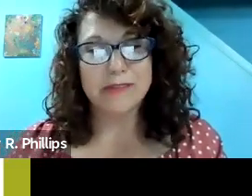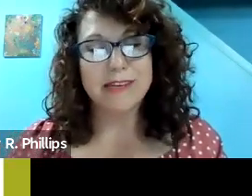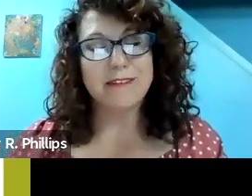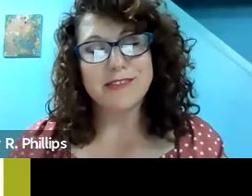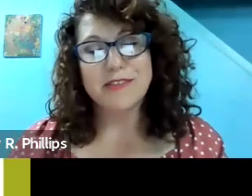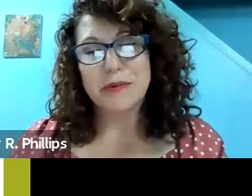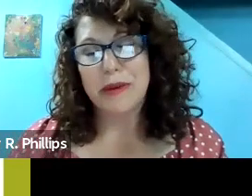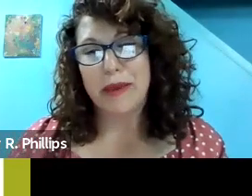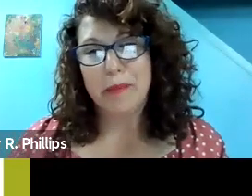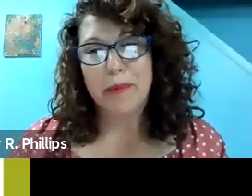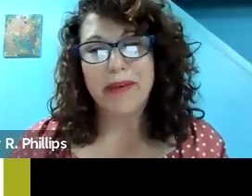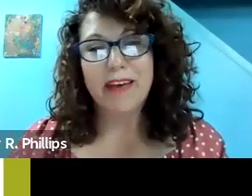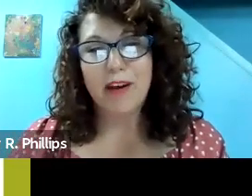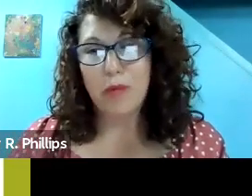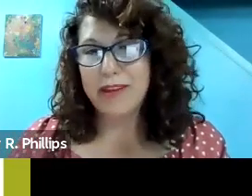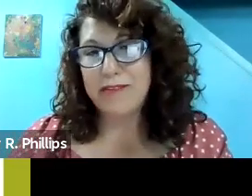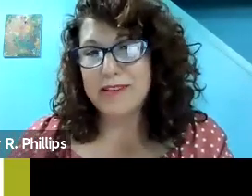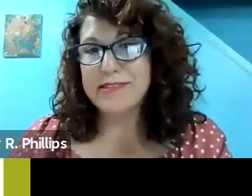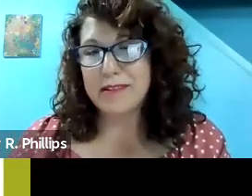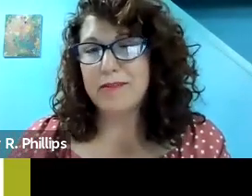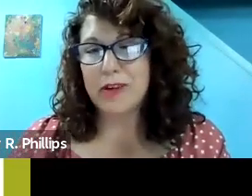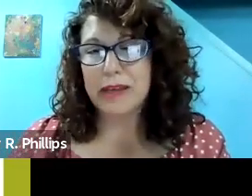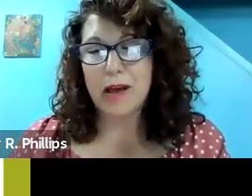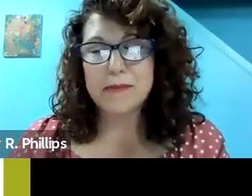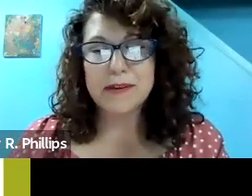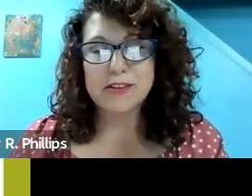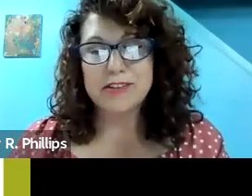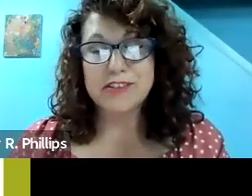grounding or sensory input, a weighted vest can really help a